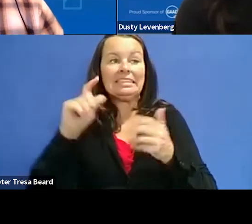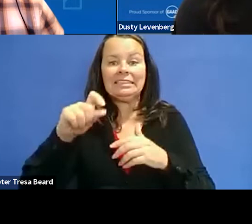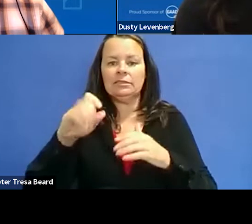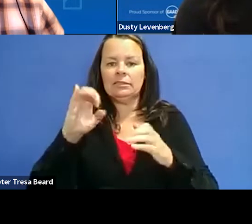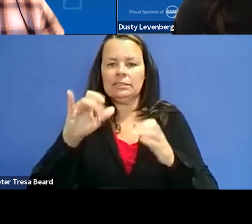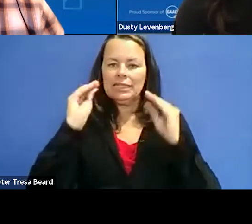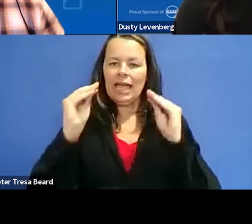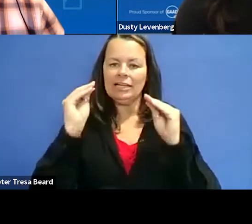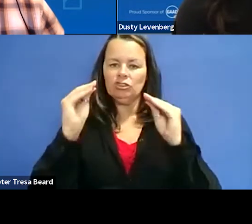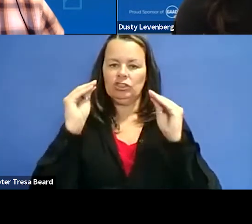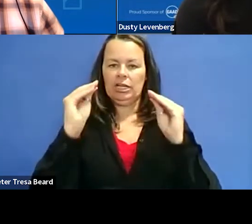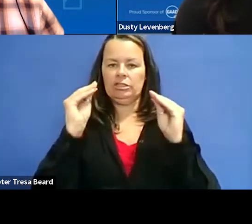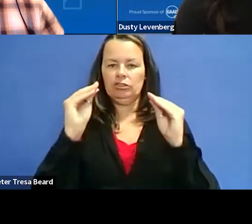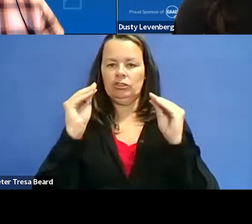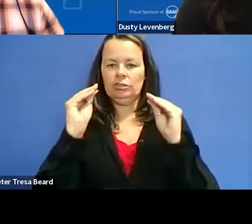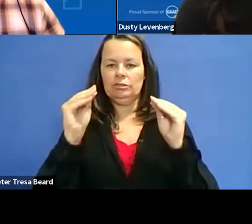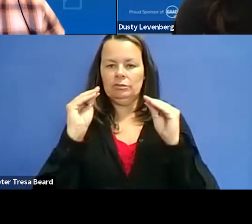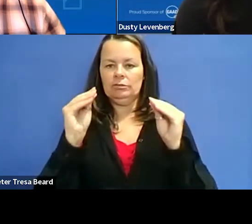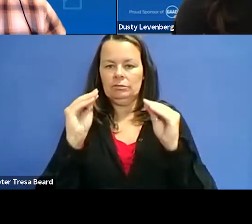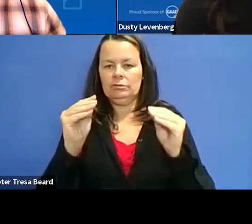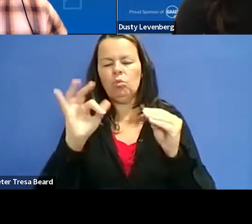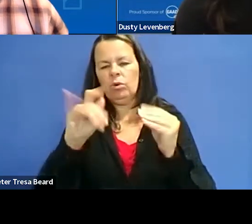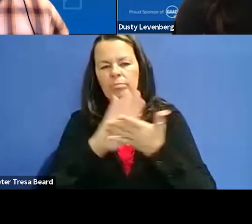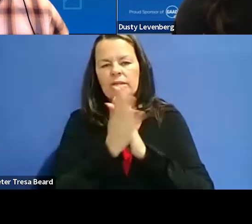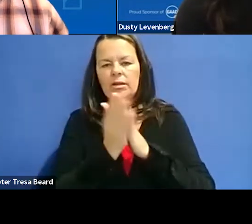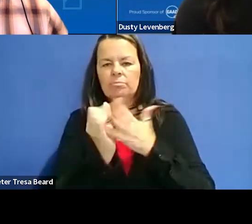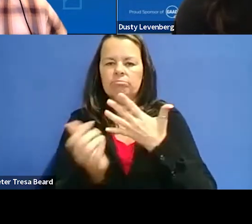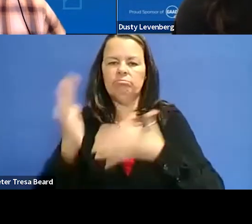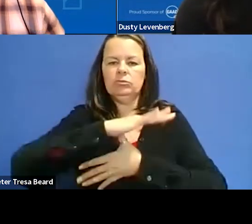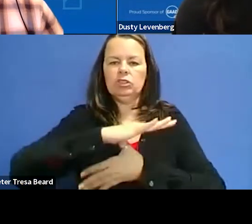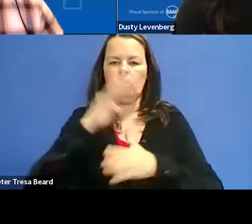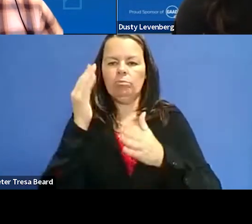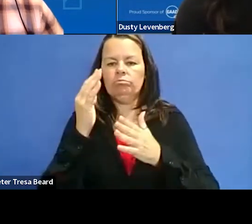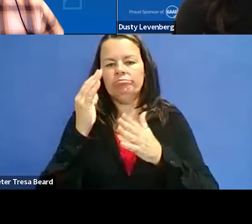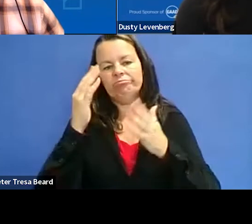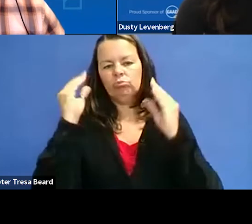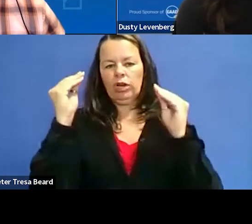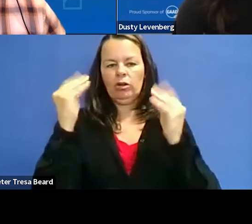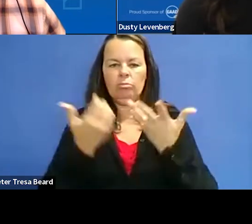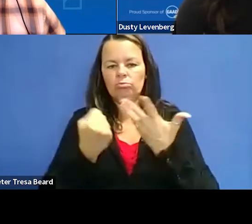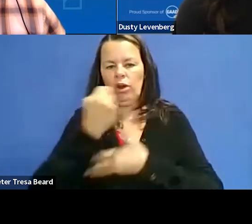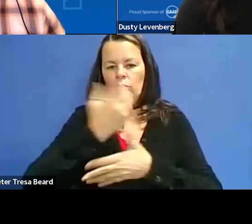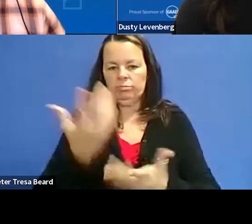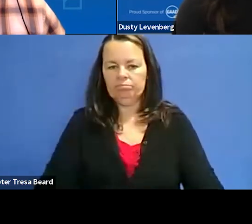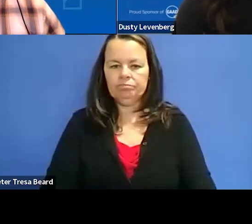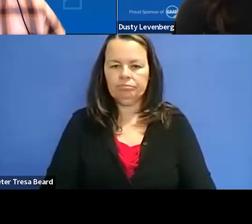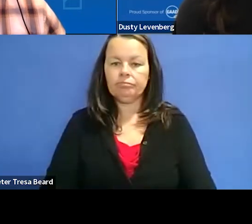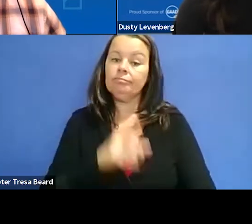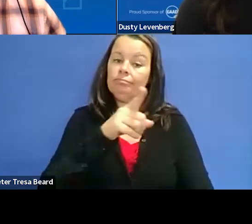in my view would be top priority. Joe Devon: Thanks. Anybody want to add to that?